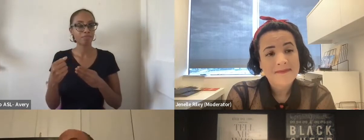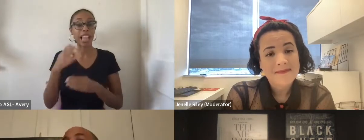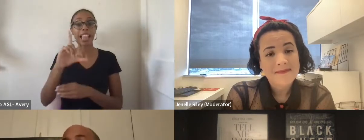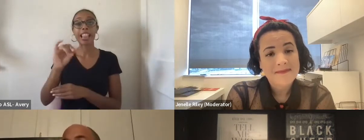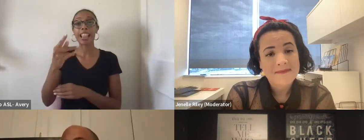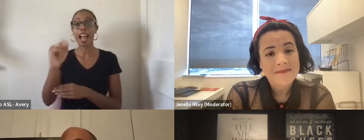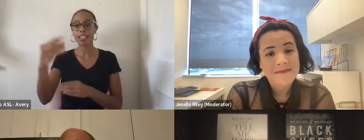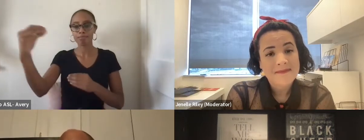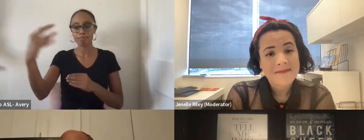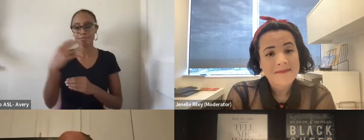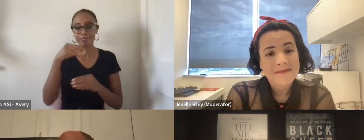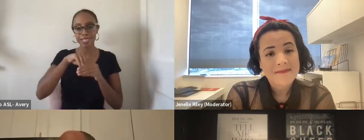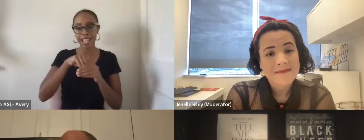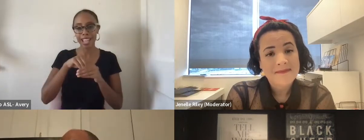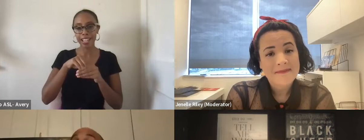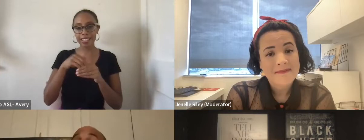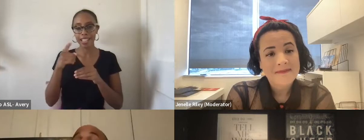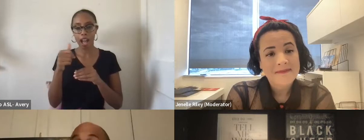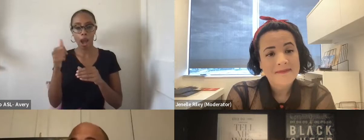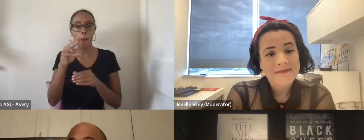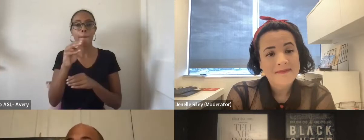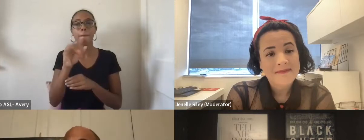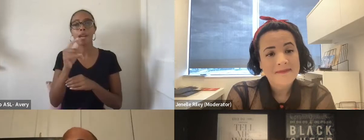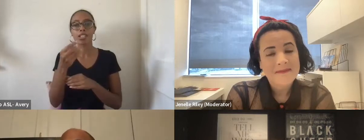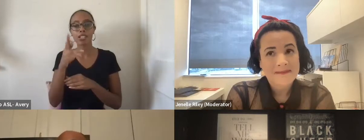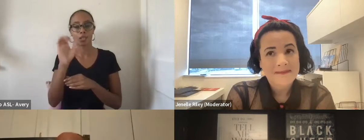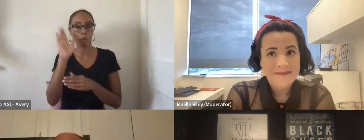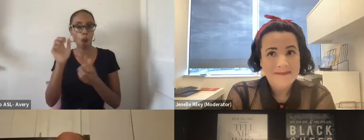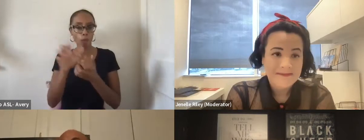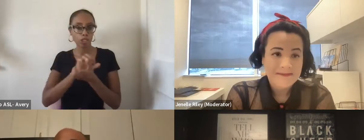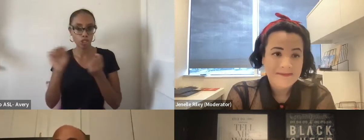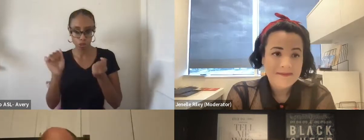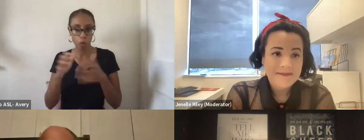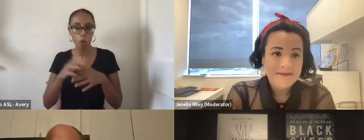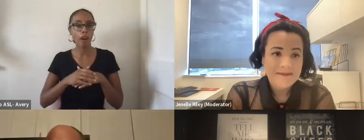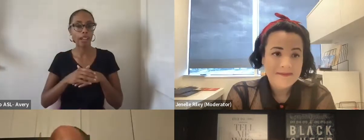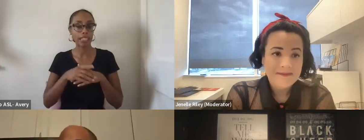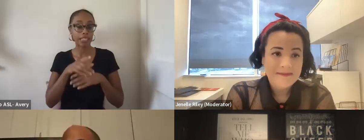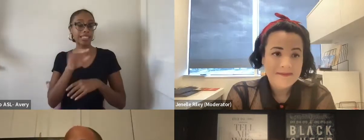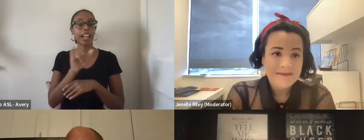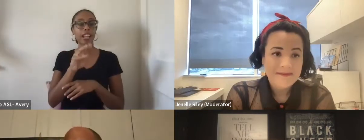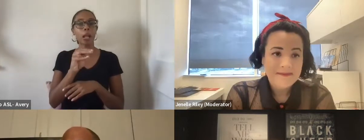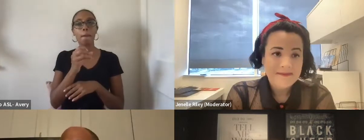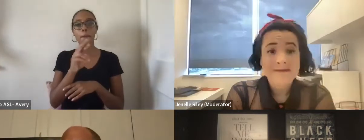thing, or one of things the Monarchy needs to preserve itself.